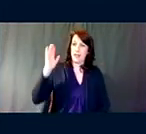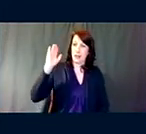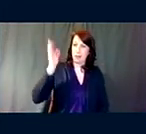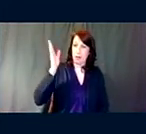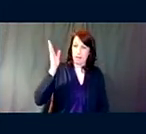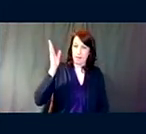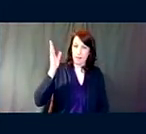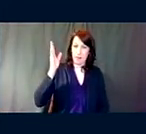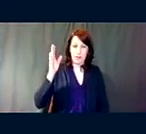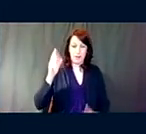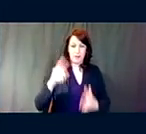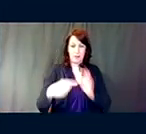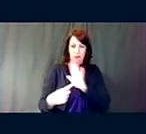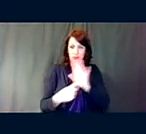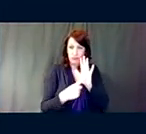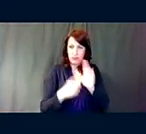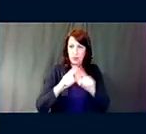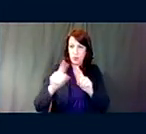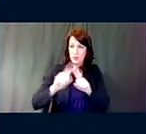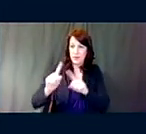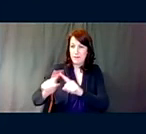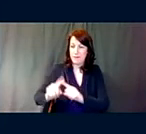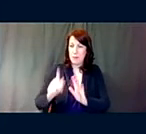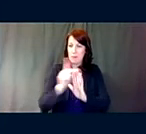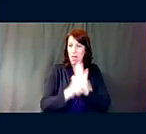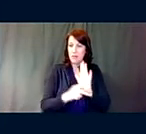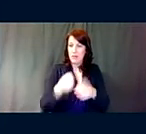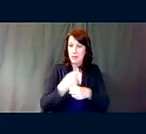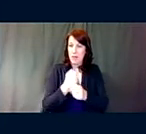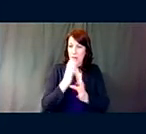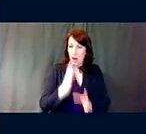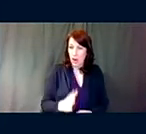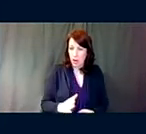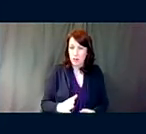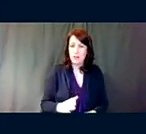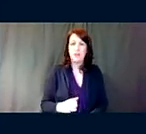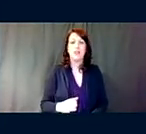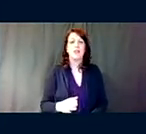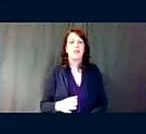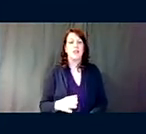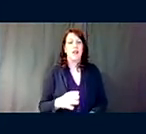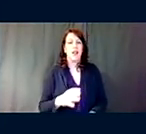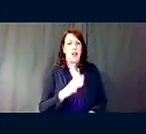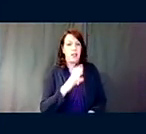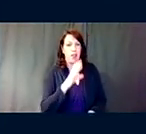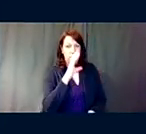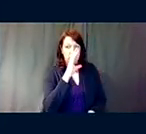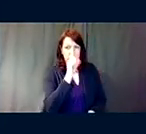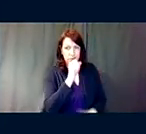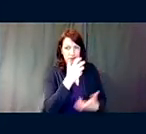PREPARE A POLICY BRIEF TO START SHOWING IT AROUND TO POLICYMAKERS, AND POLICYMAKERS GET SEDUCED BY THE EVIDENCE